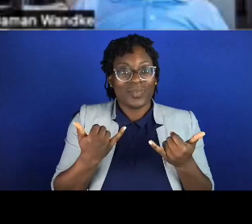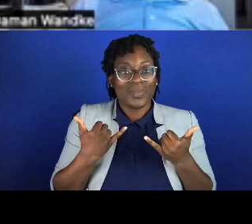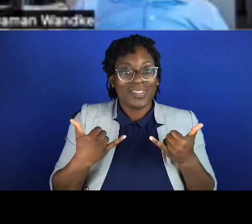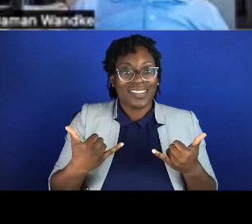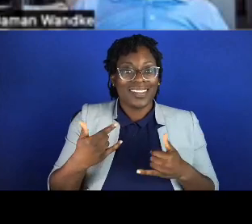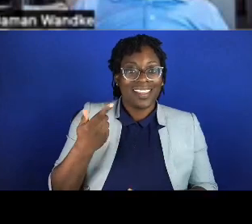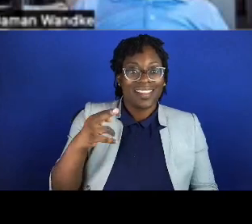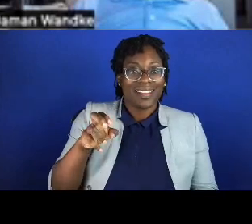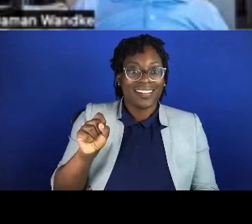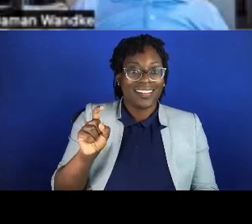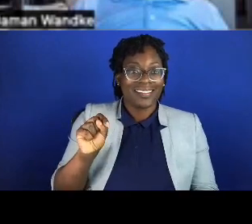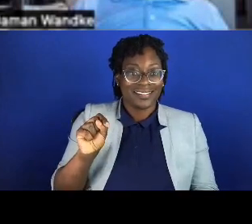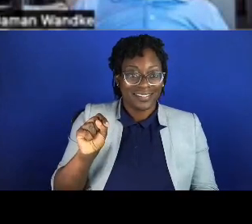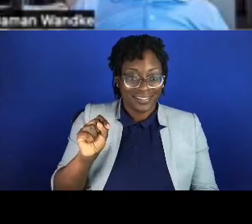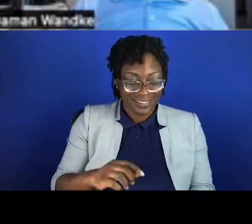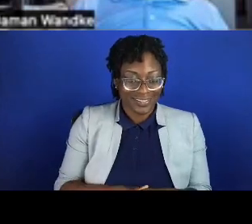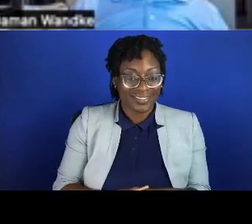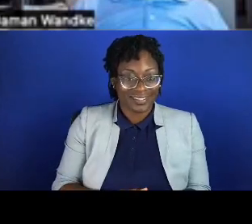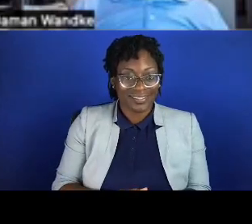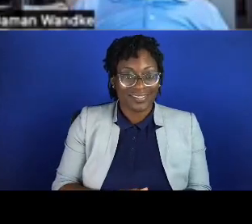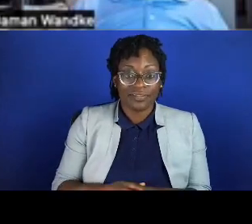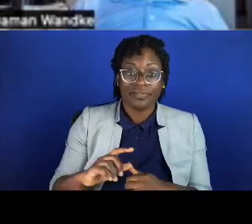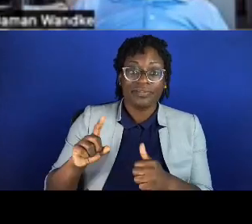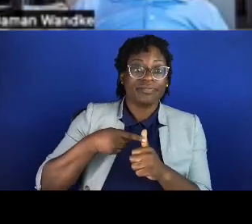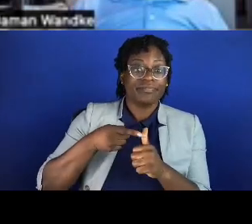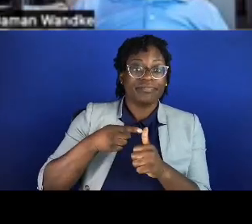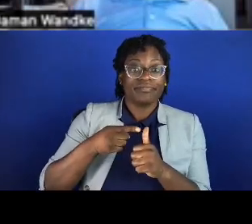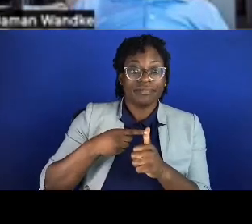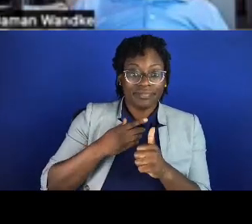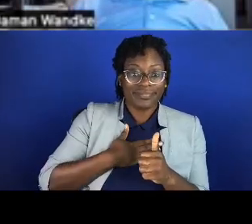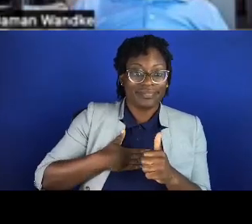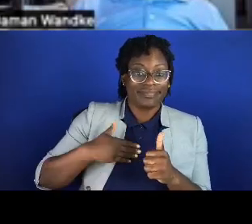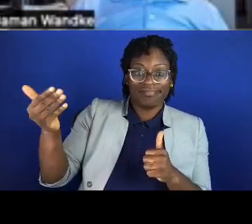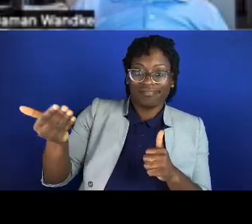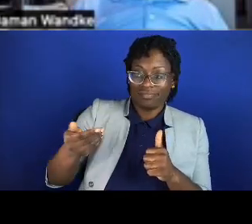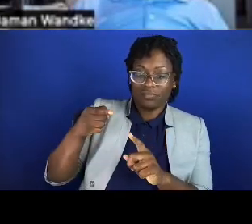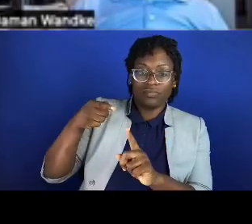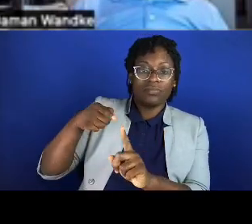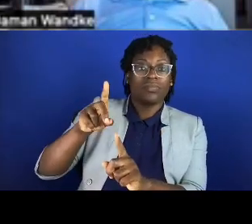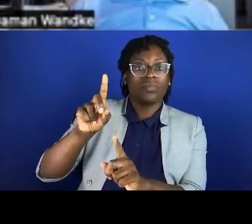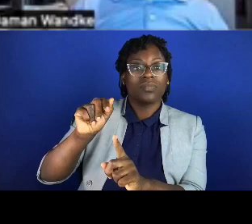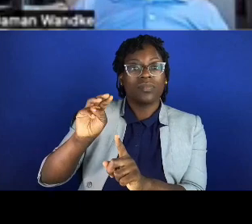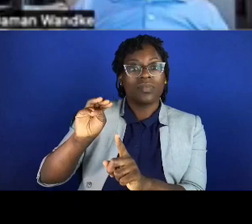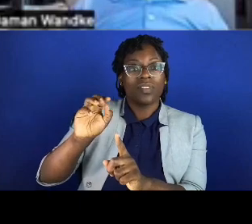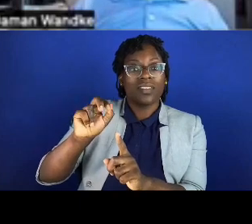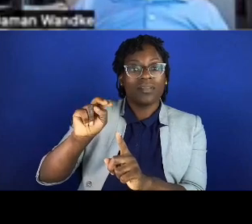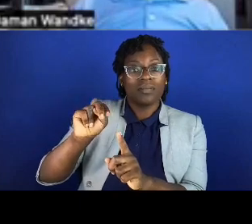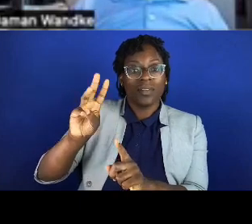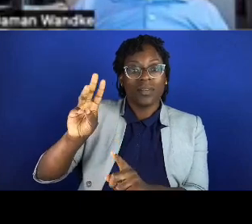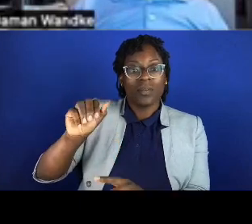I am very excited to introduce today’s guest speakers.